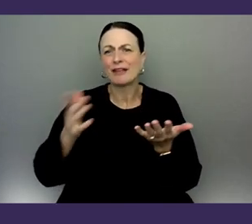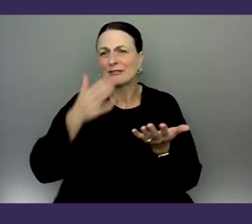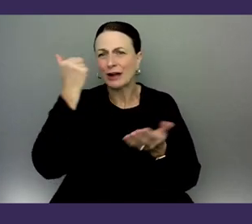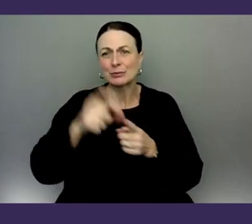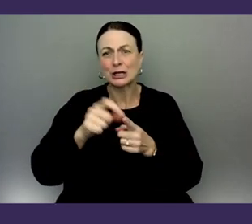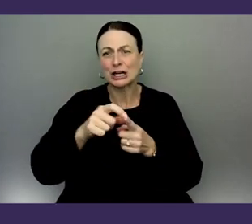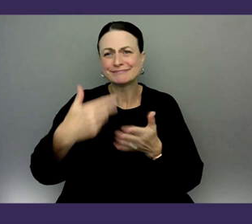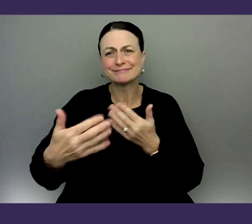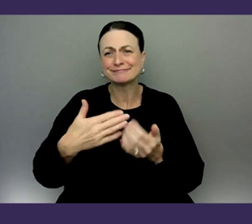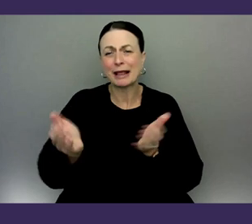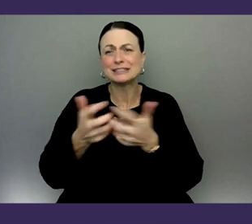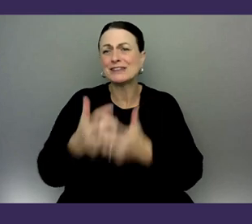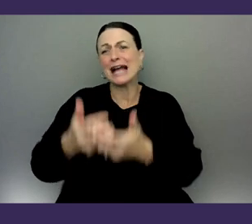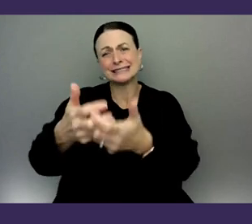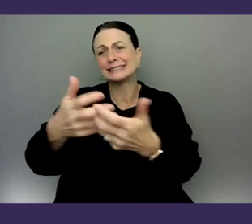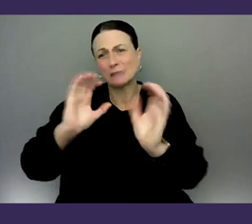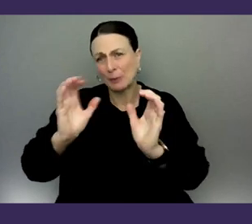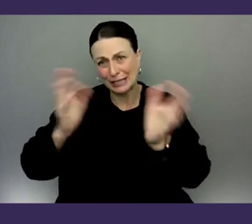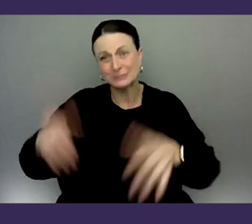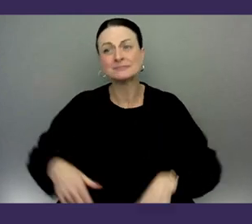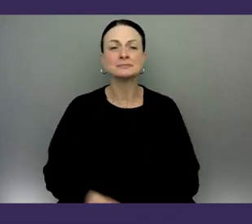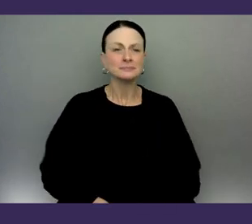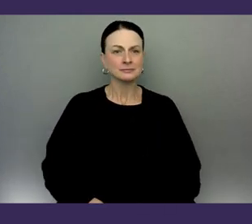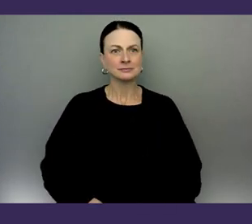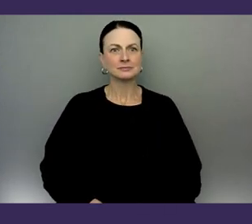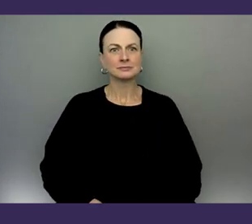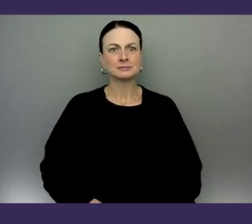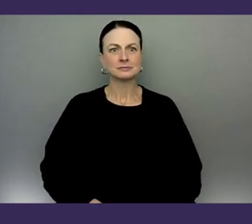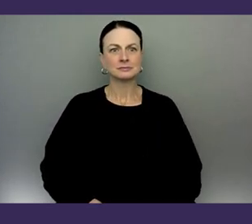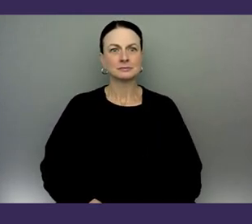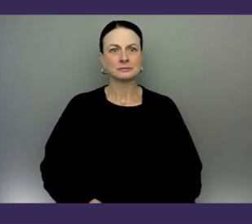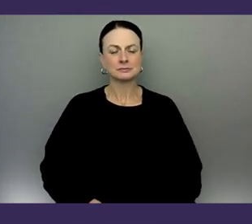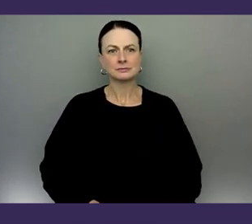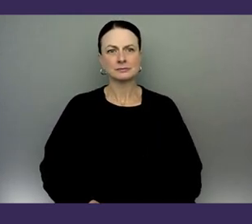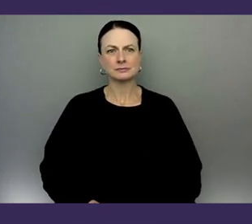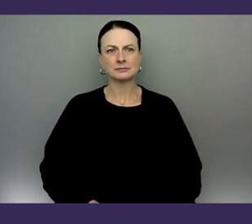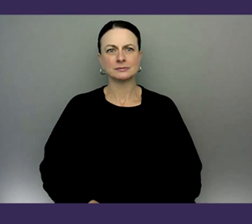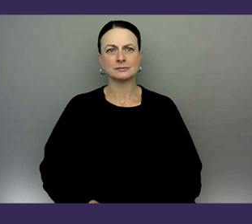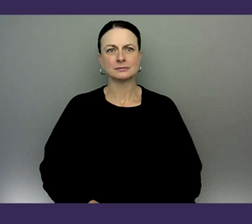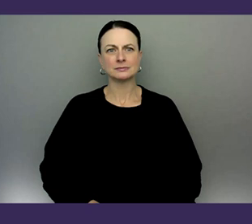Mini device. And she expresses her yes and no questions